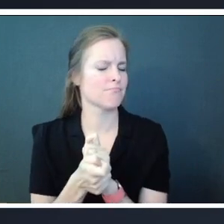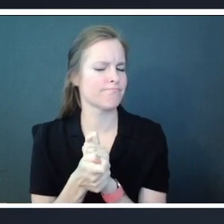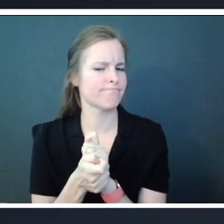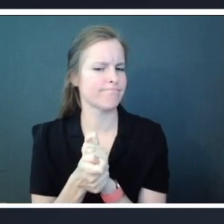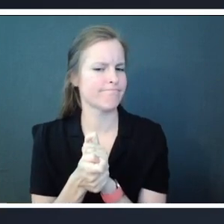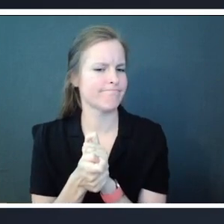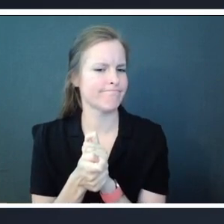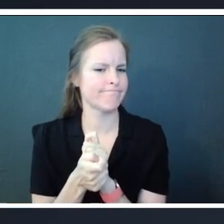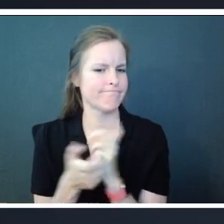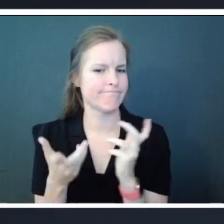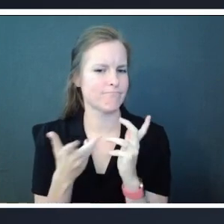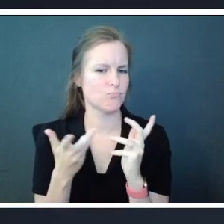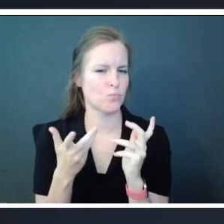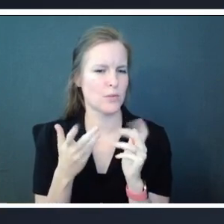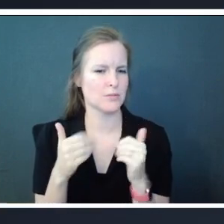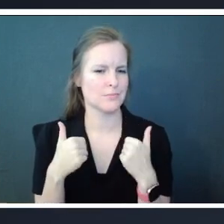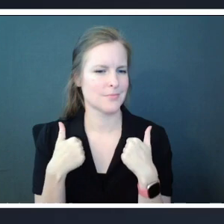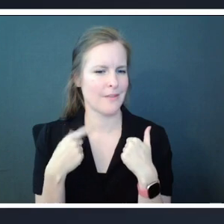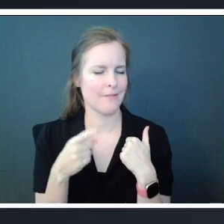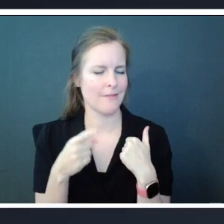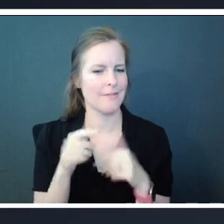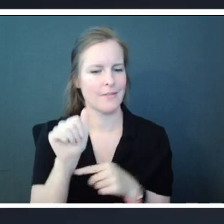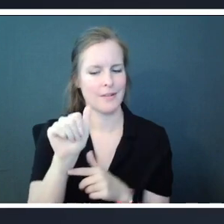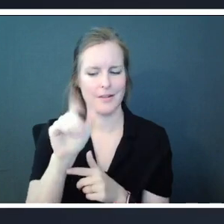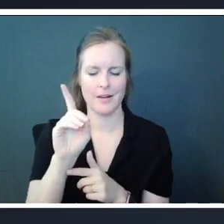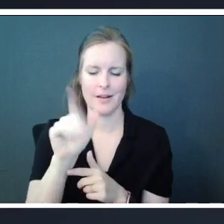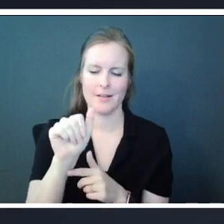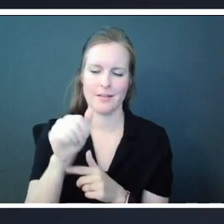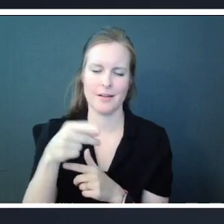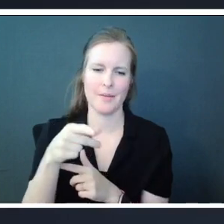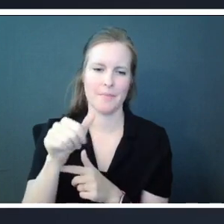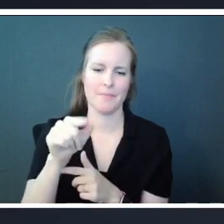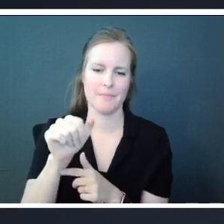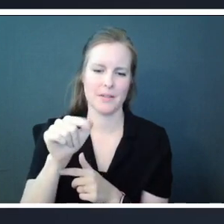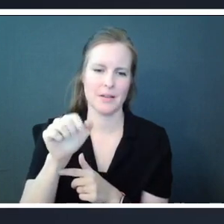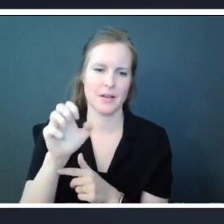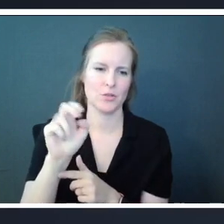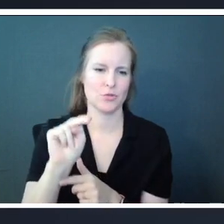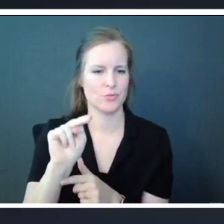chat again. So, put in, what do you think your students would say? What would you say? Oh,